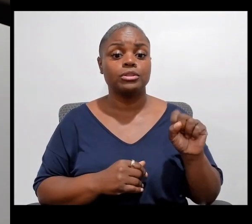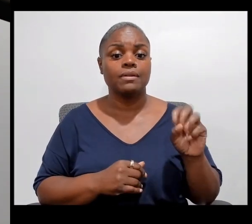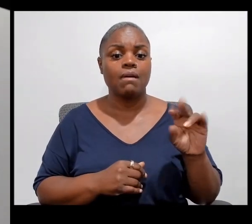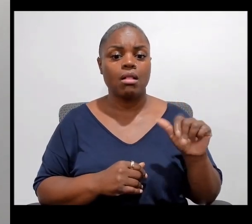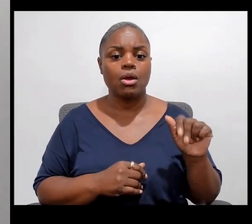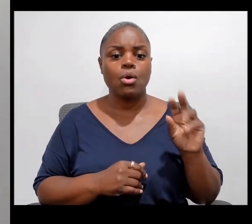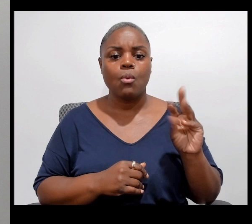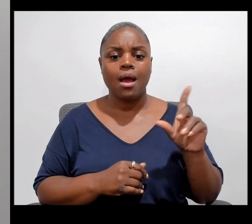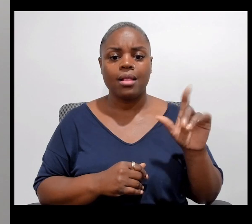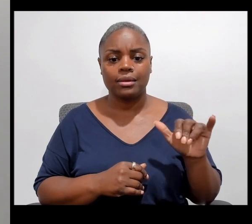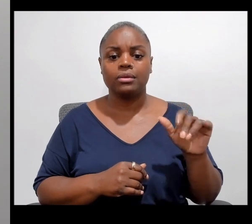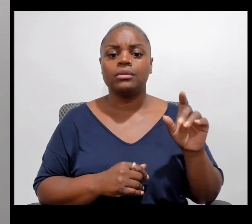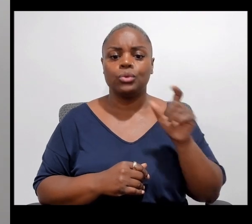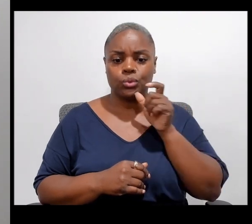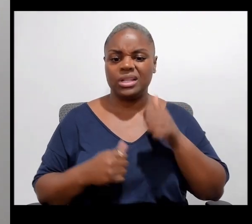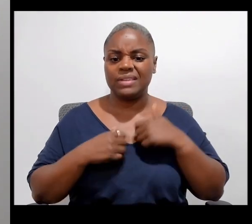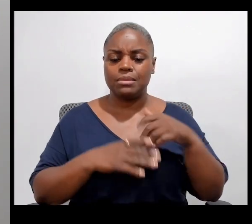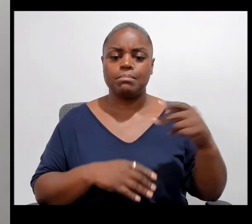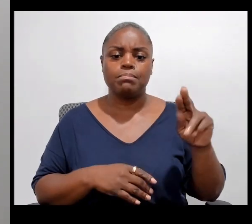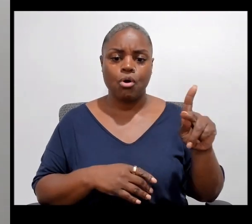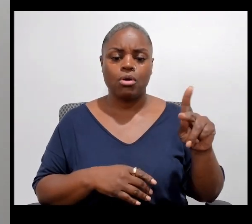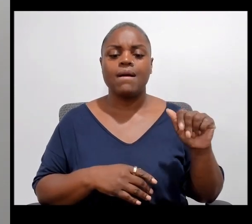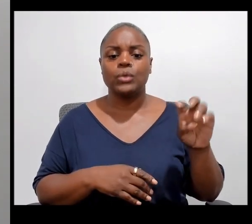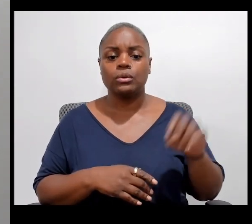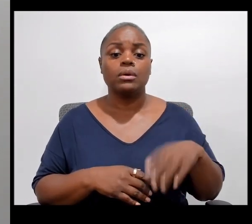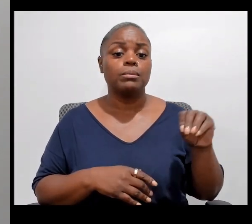Mrs. Viola Waddy lived on Park Avenue,